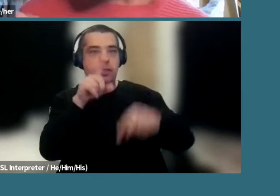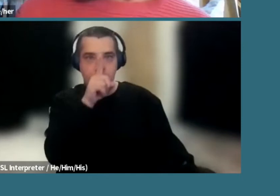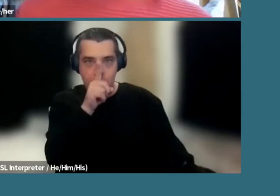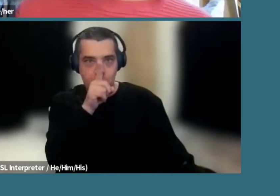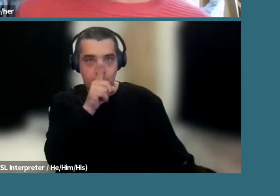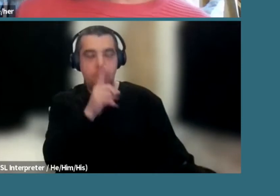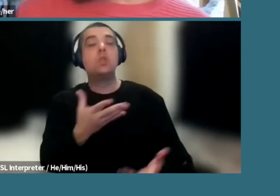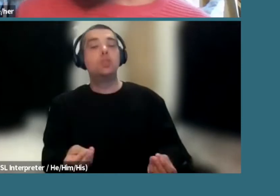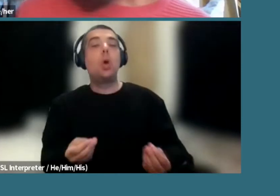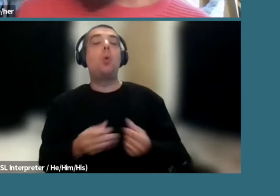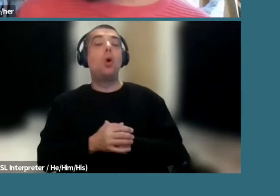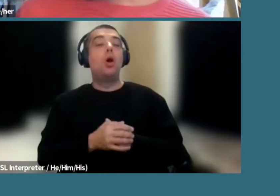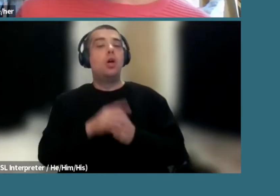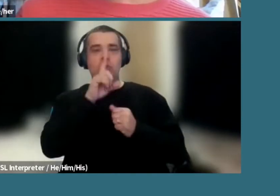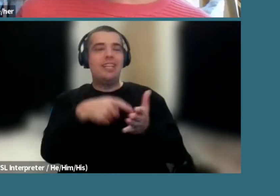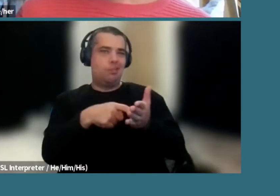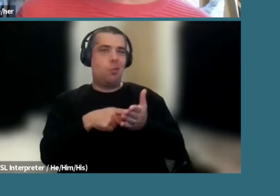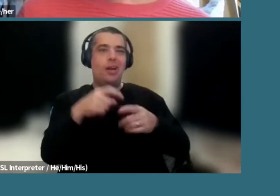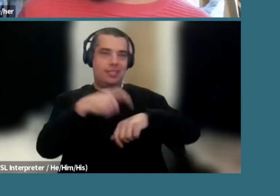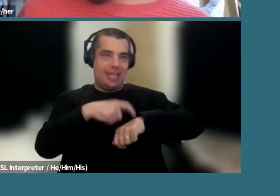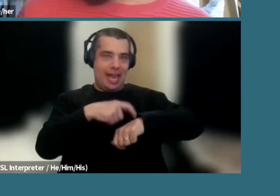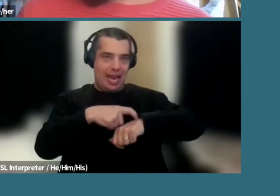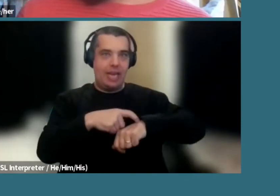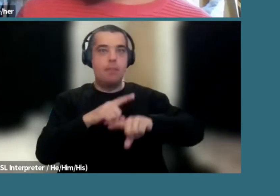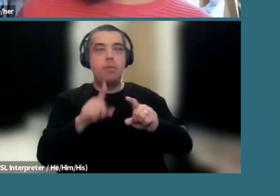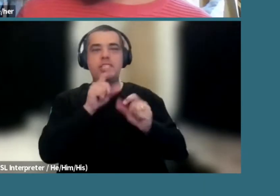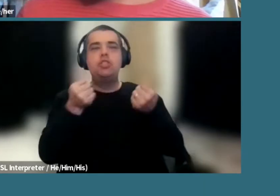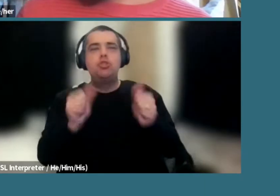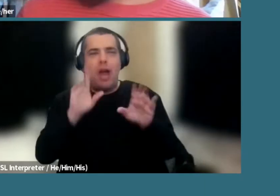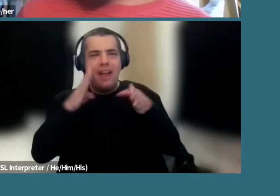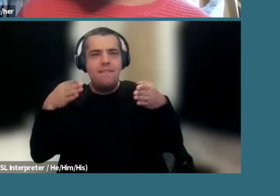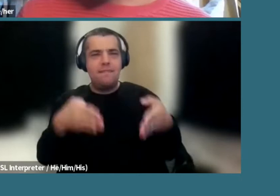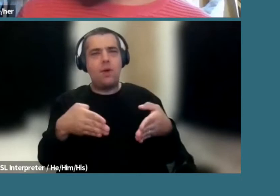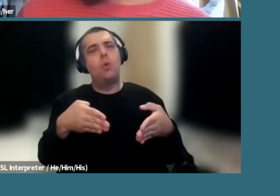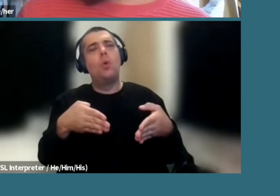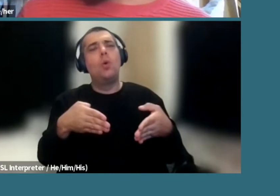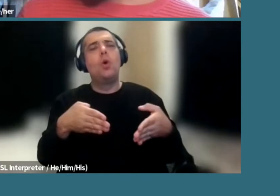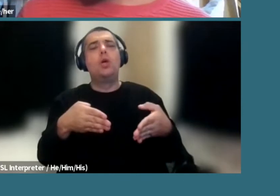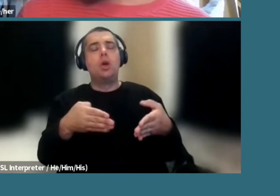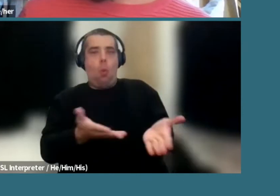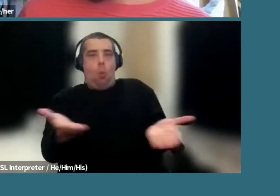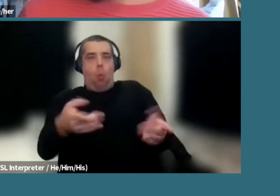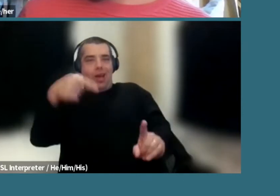So it takes a little time, but like really try to hone in on what the focus should be, what's most important,